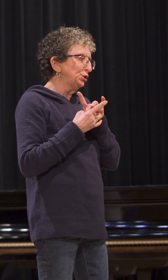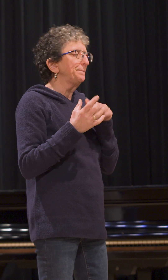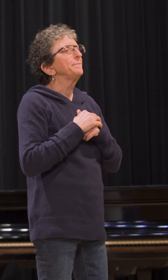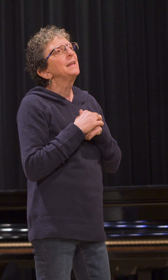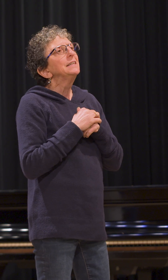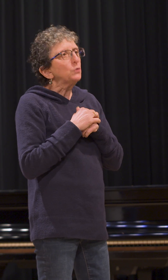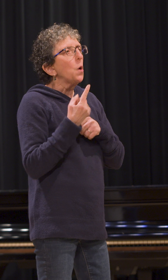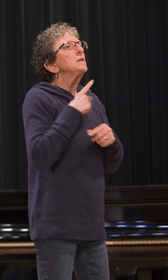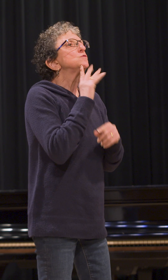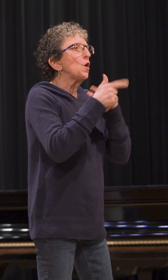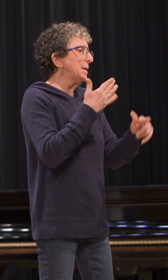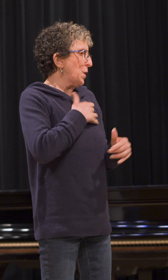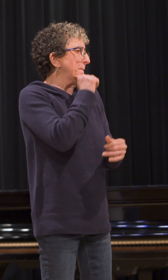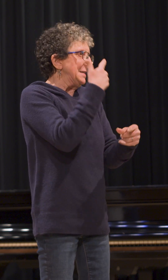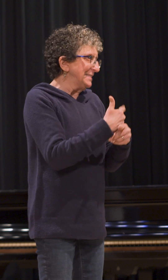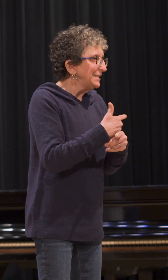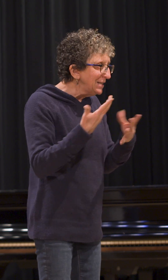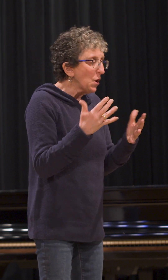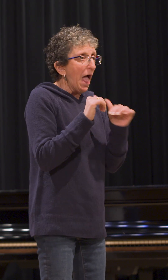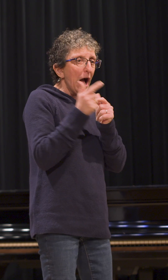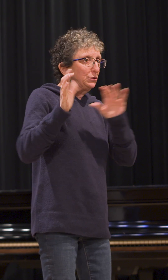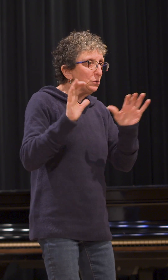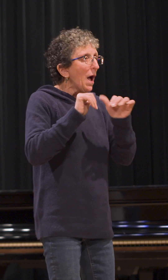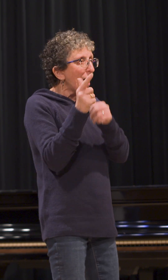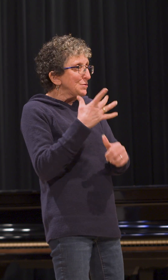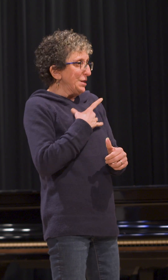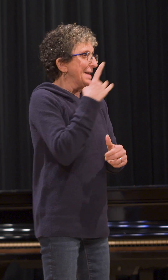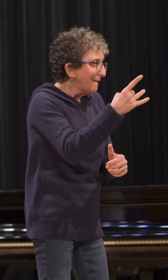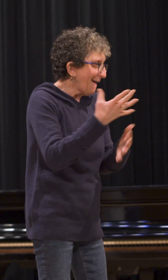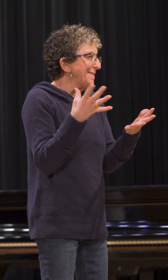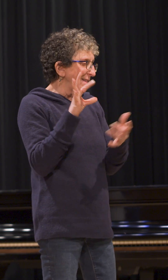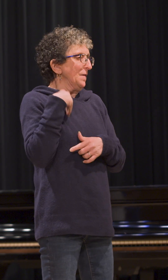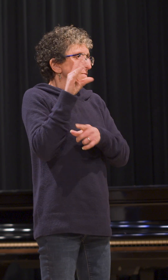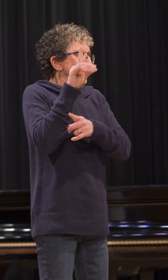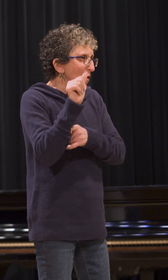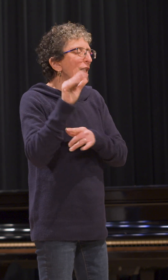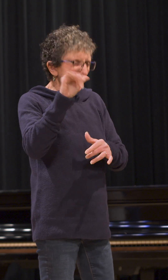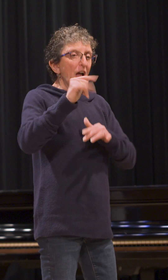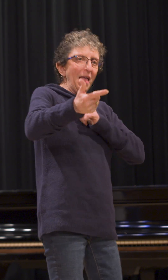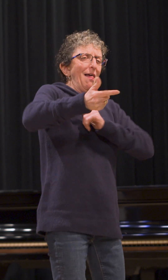It was beautiful to connect with my niece. So I asked about my sister. How's she doing? What is